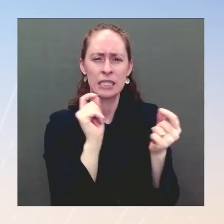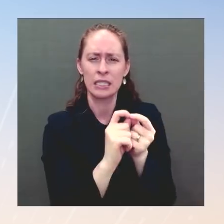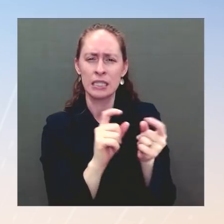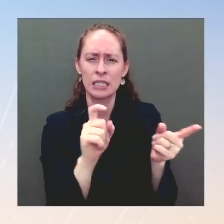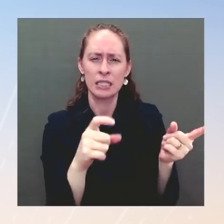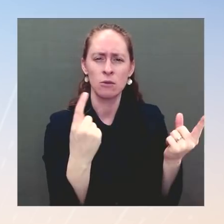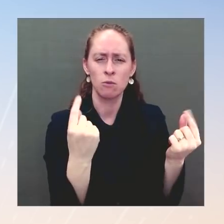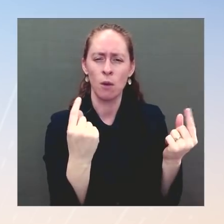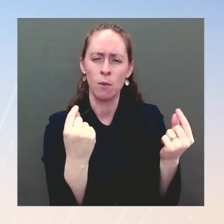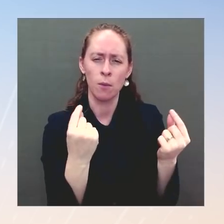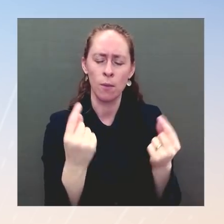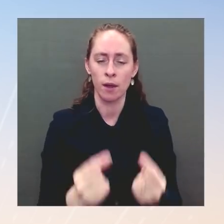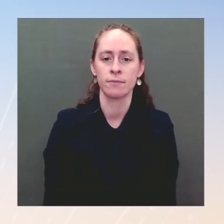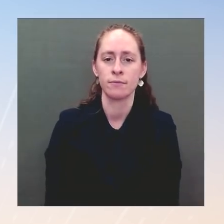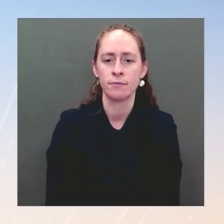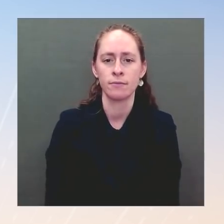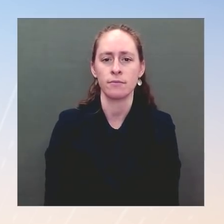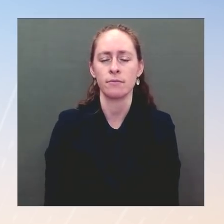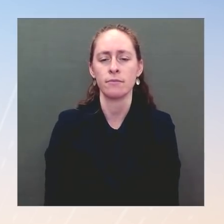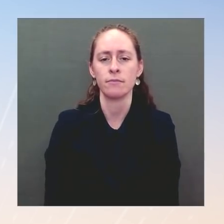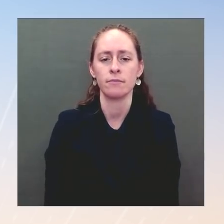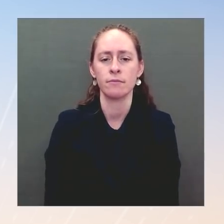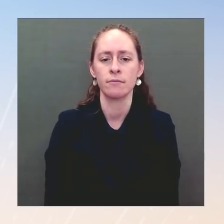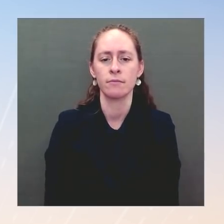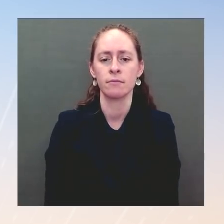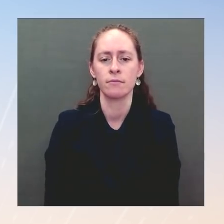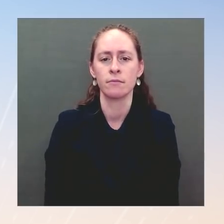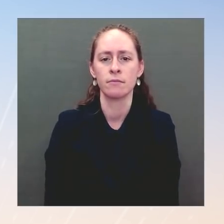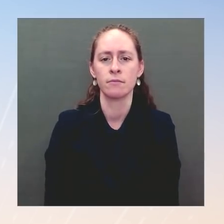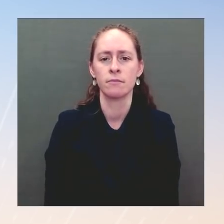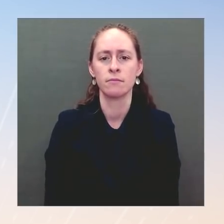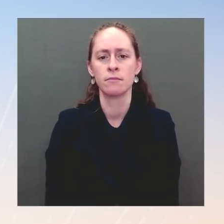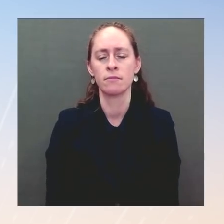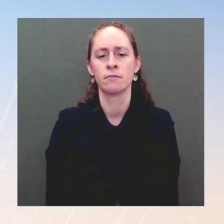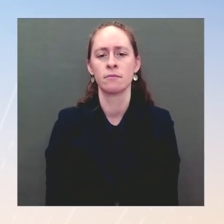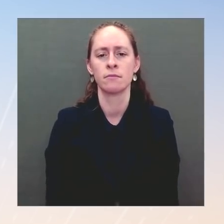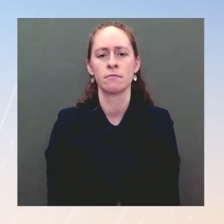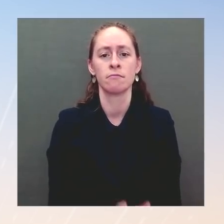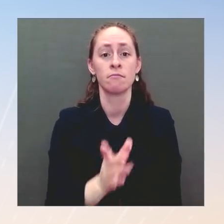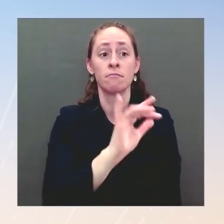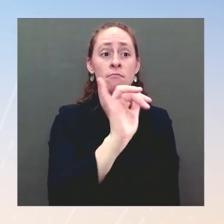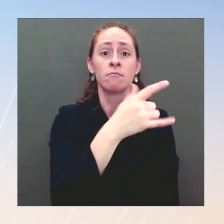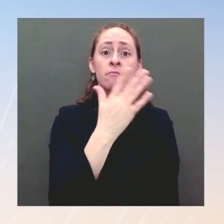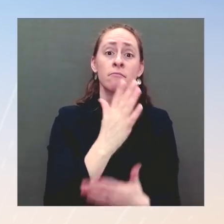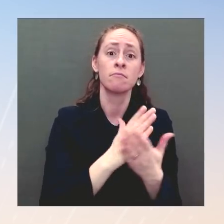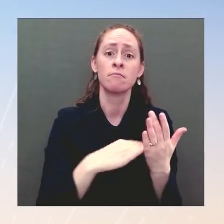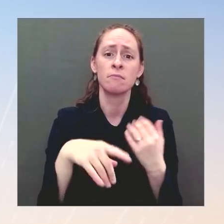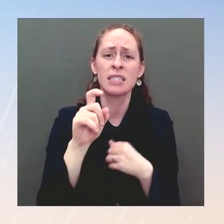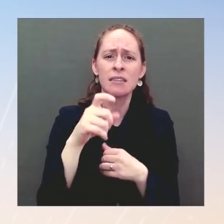to, you know, economic assistance, as well as humanitarian assistance. So, I don't have anything to announce today,